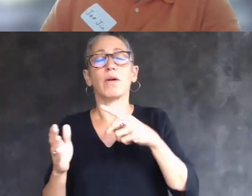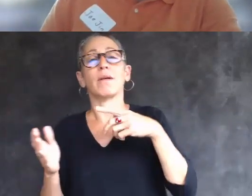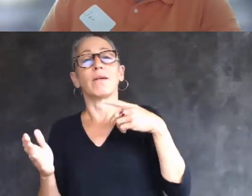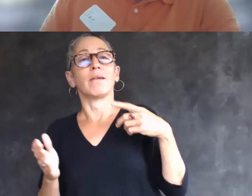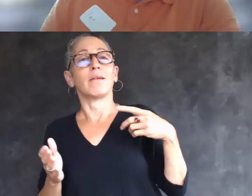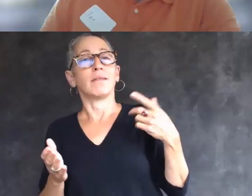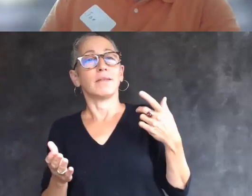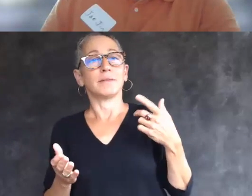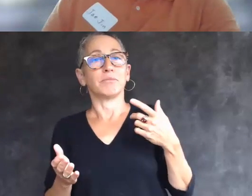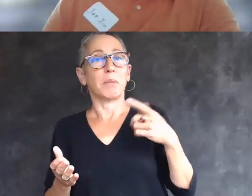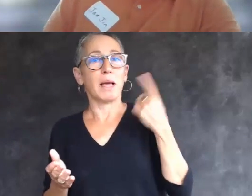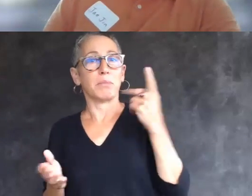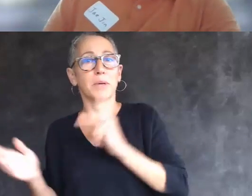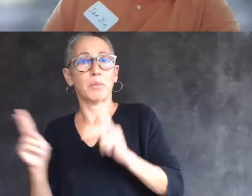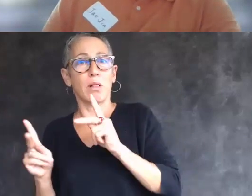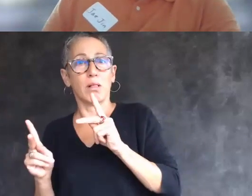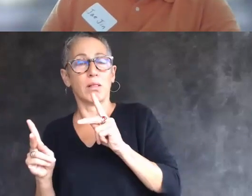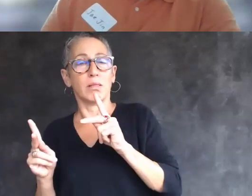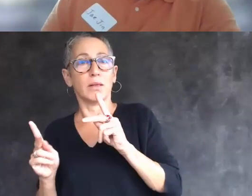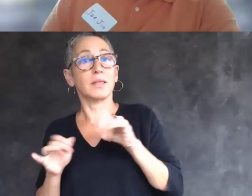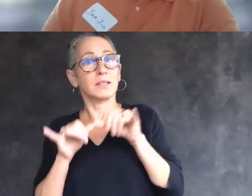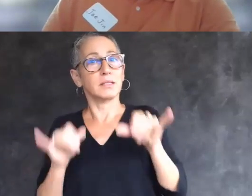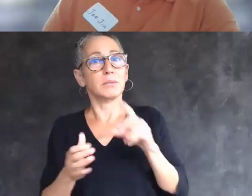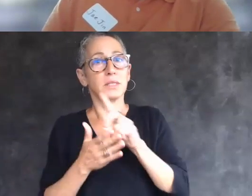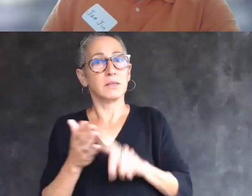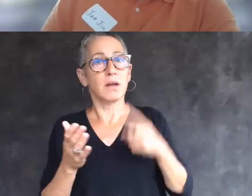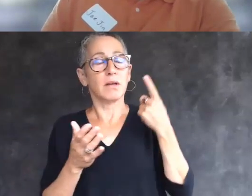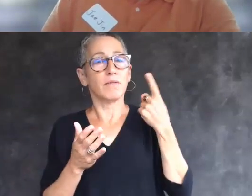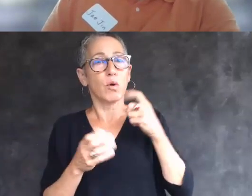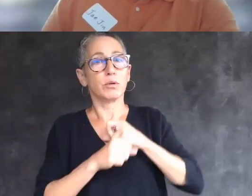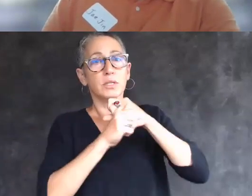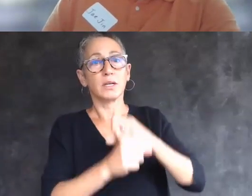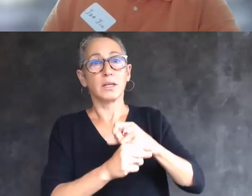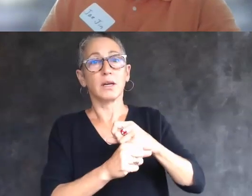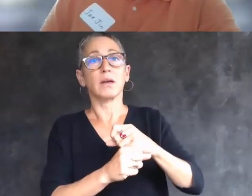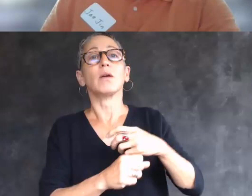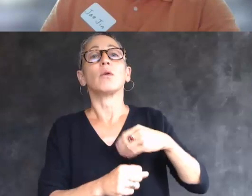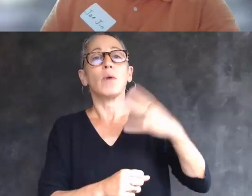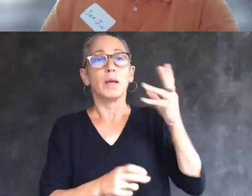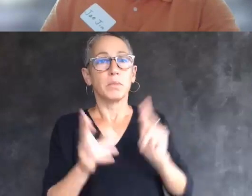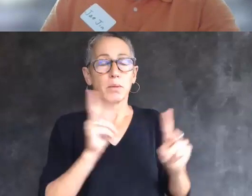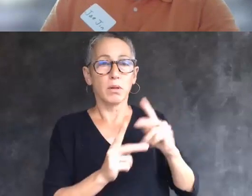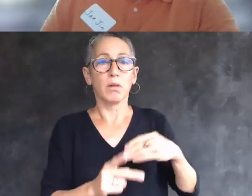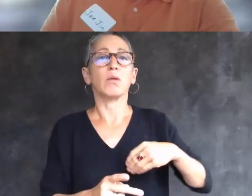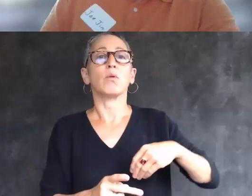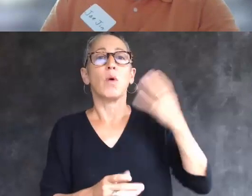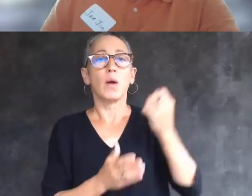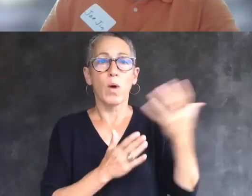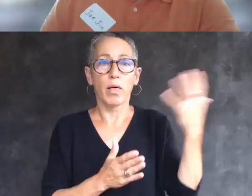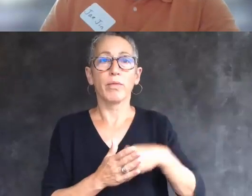The system was designed to protect white wealth, white power. So when so it it bends itself in that direction.